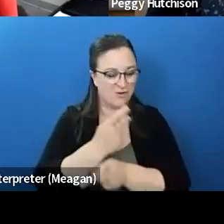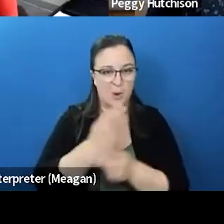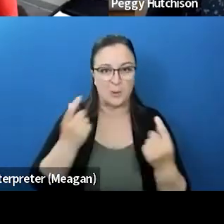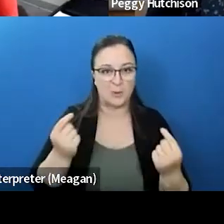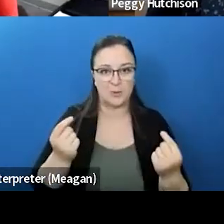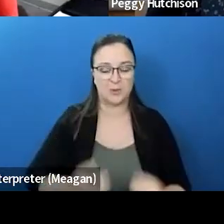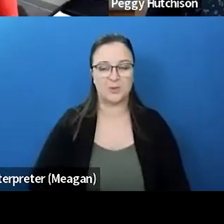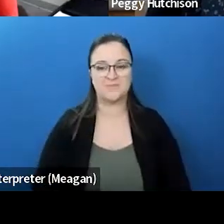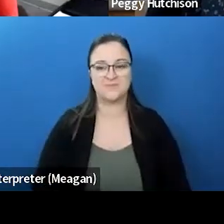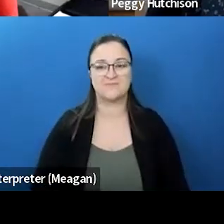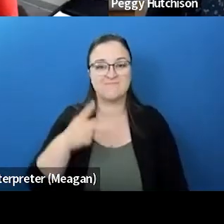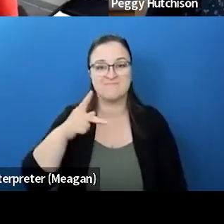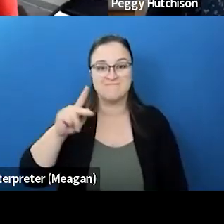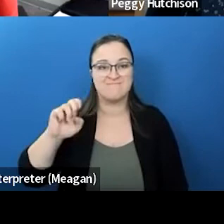You know, as Peggy said, we were dealing with,